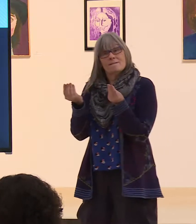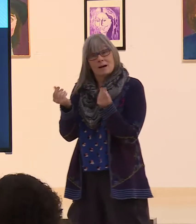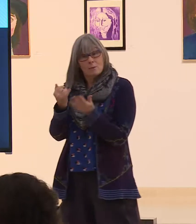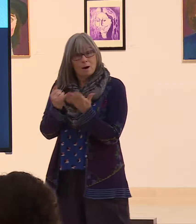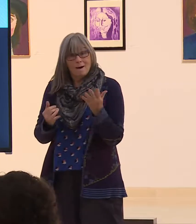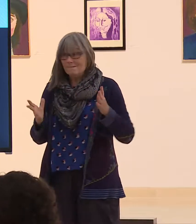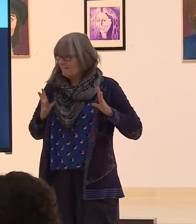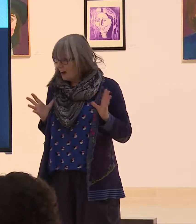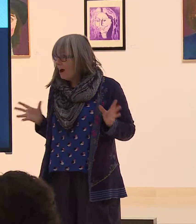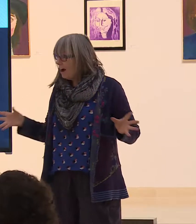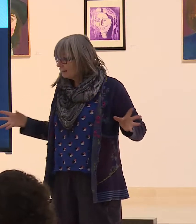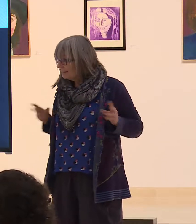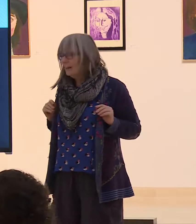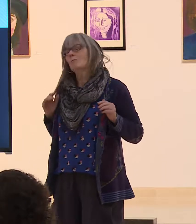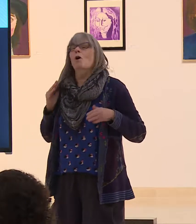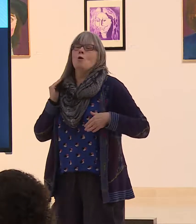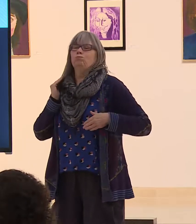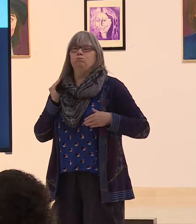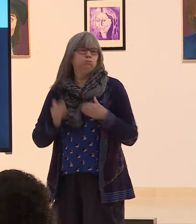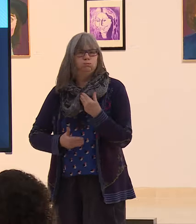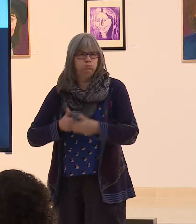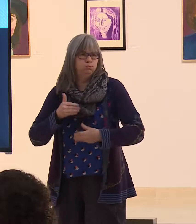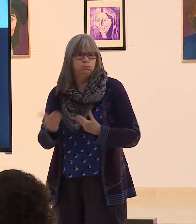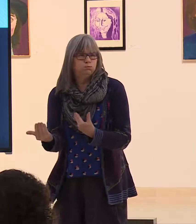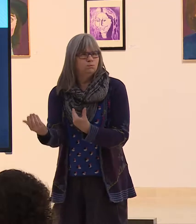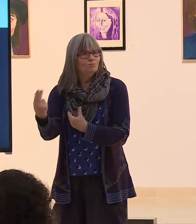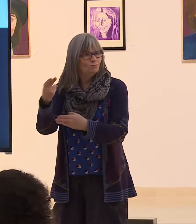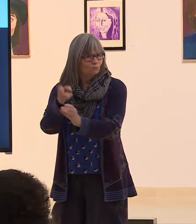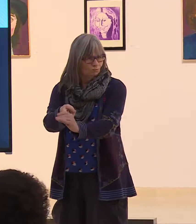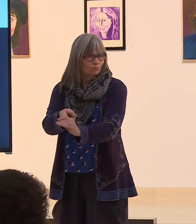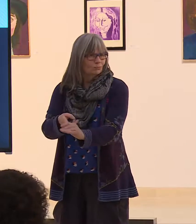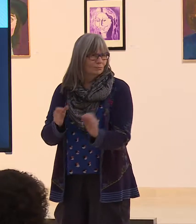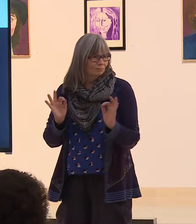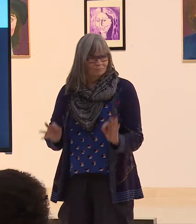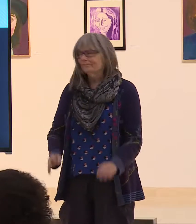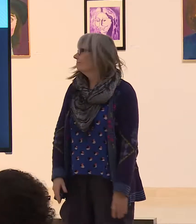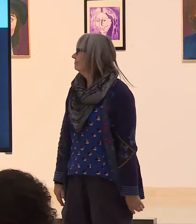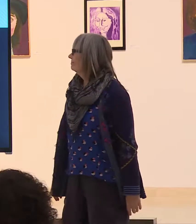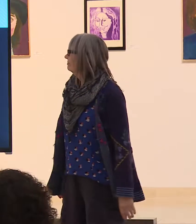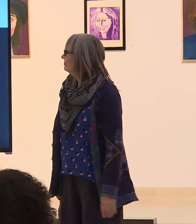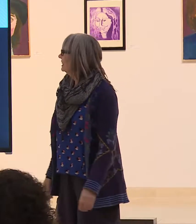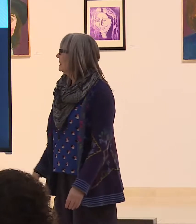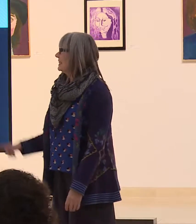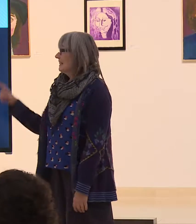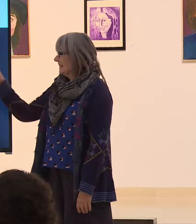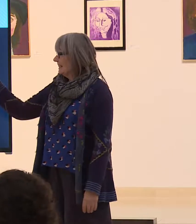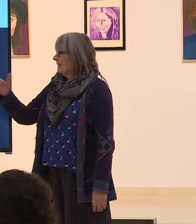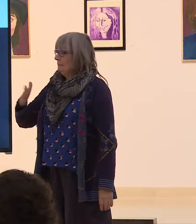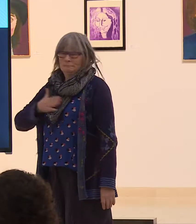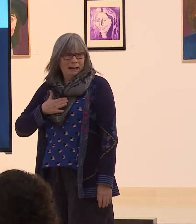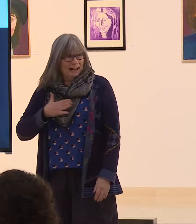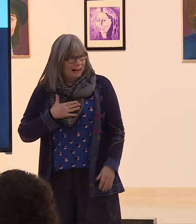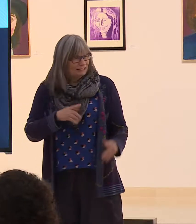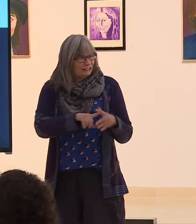in that sense, but if everybody else was opening up and doing different media, I felt like my expertise,